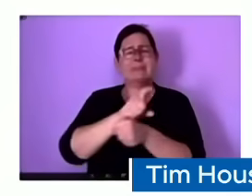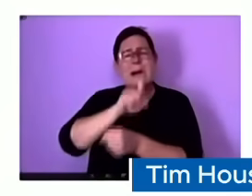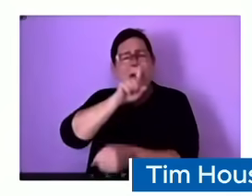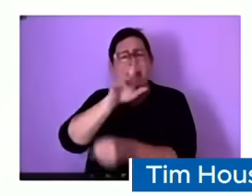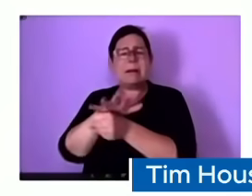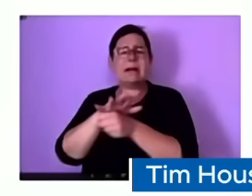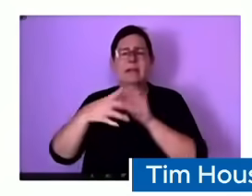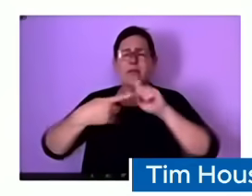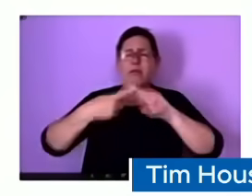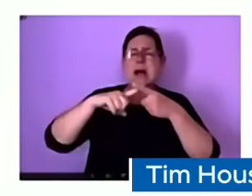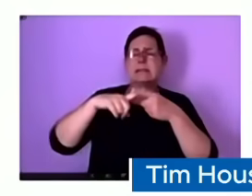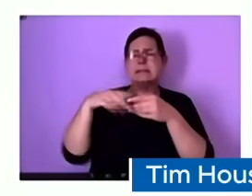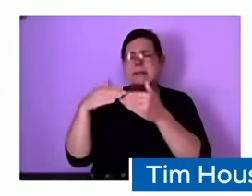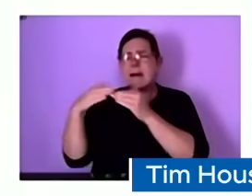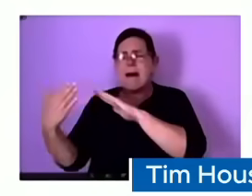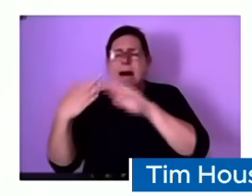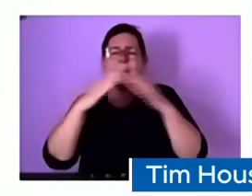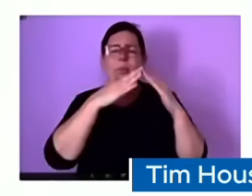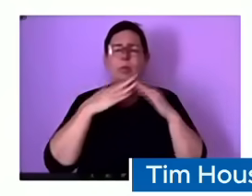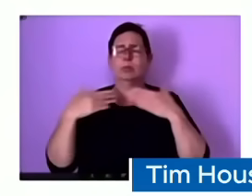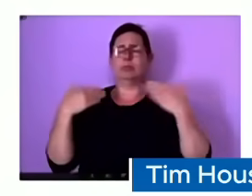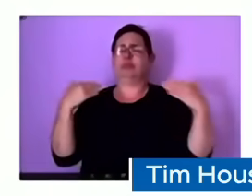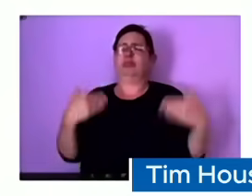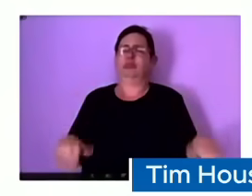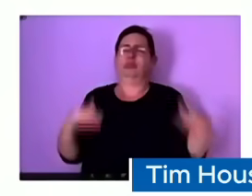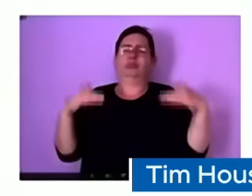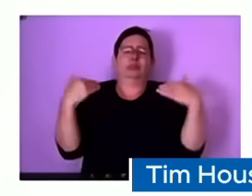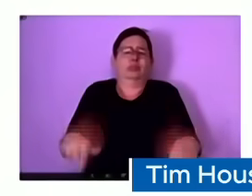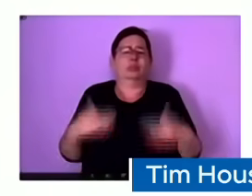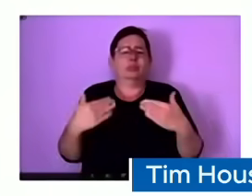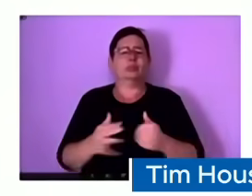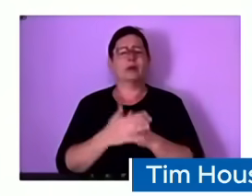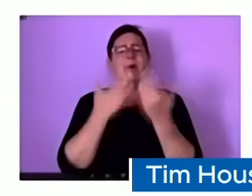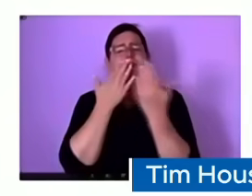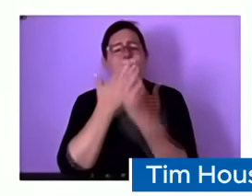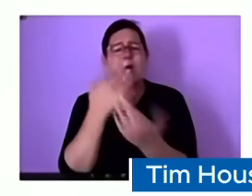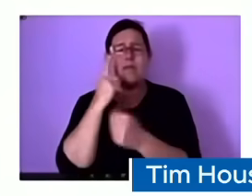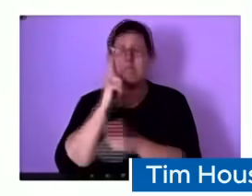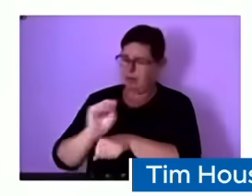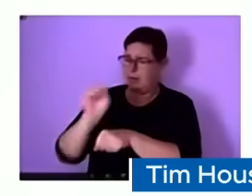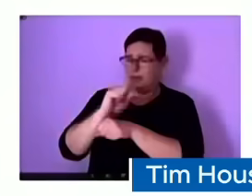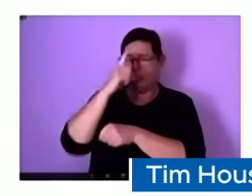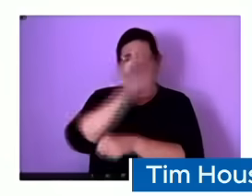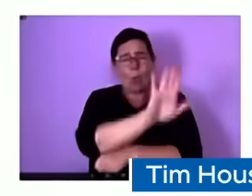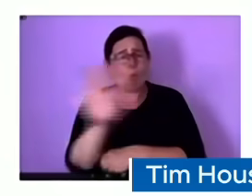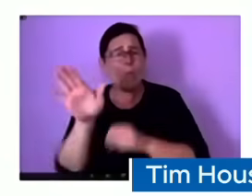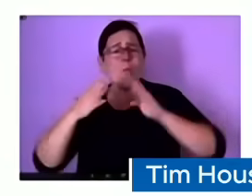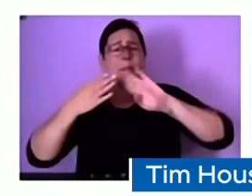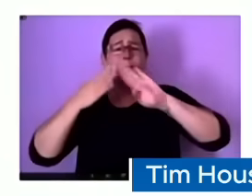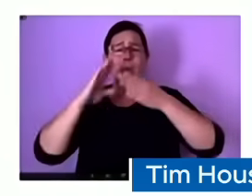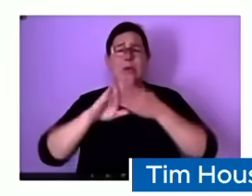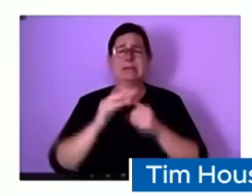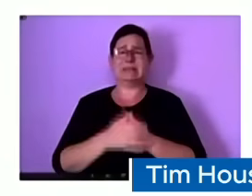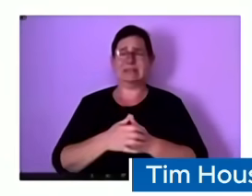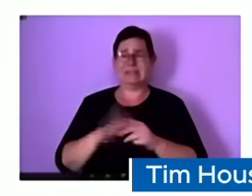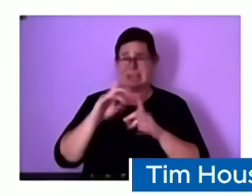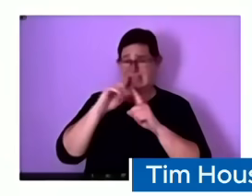ARE DOING FOR OUR COMMUNITIES.